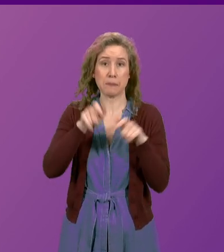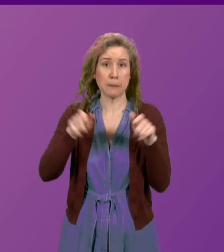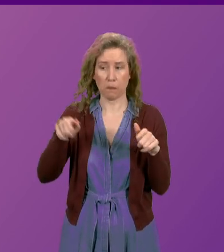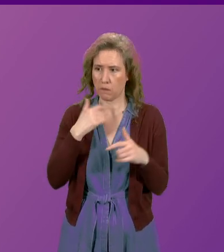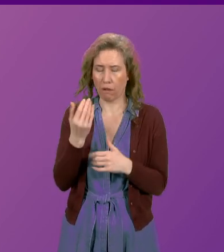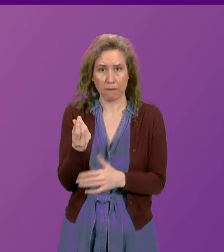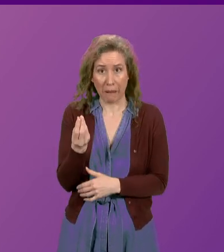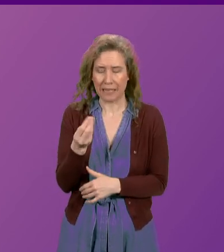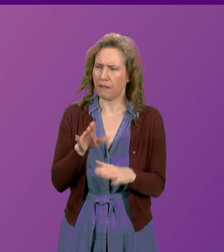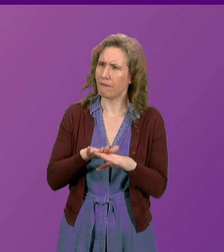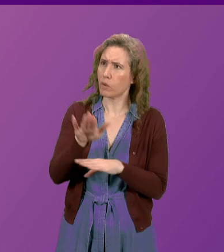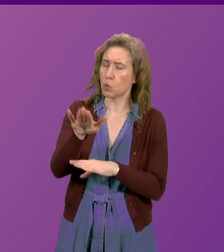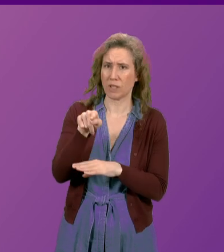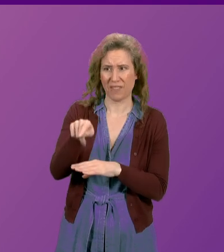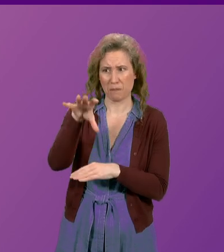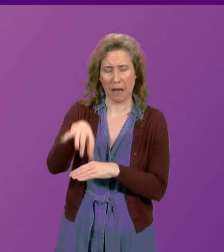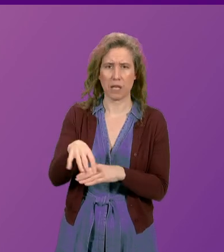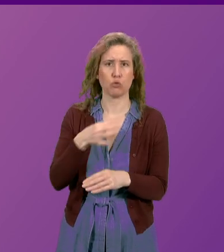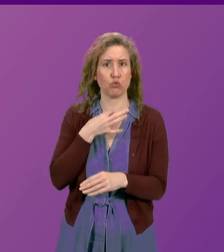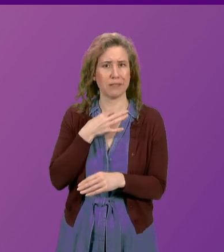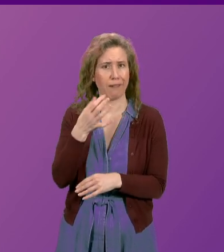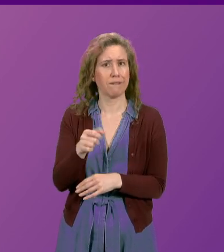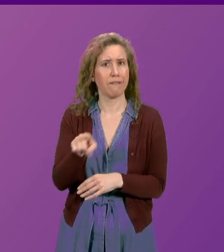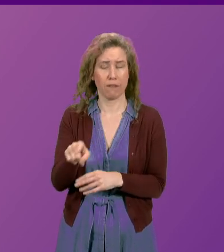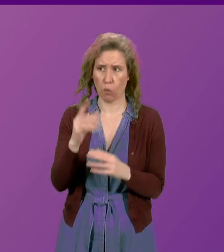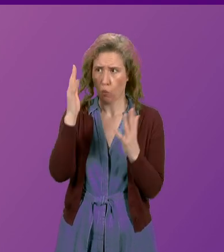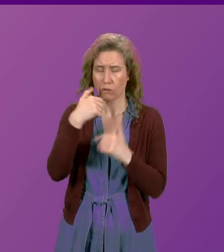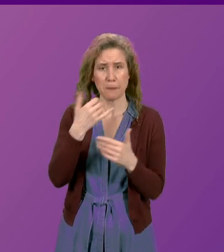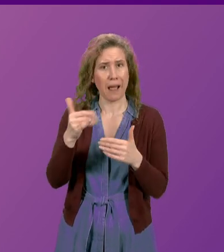future of the facility is now at risk, with fears that it may close within weeks.